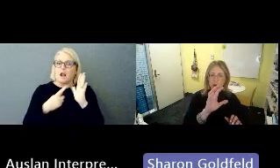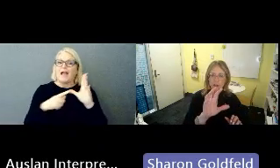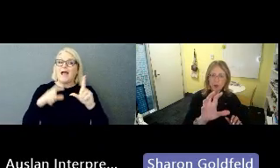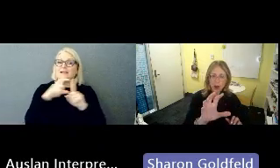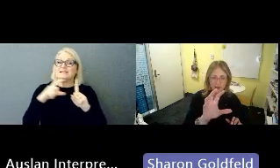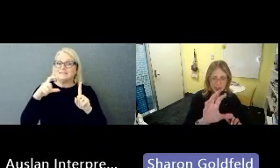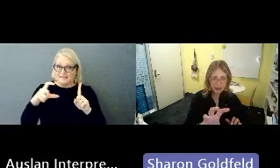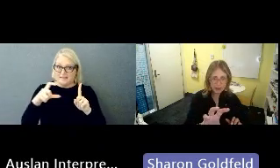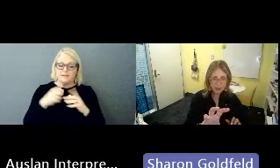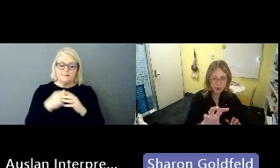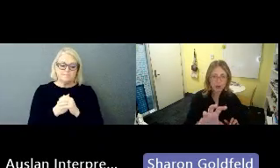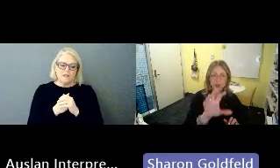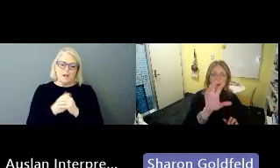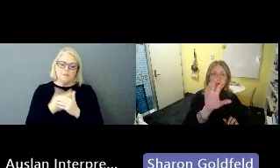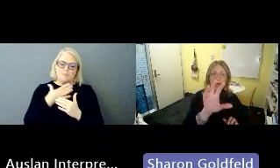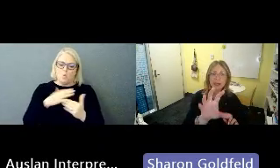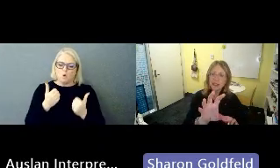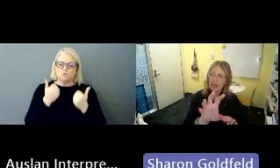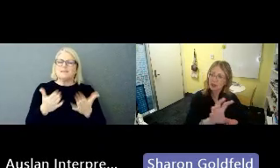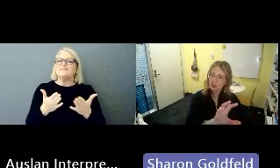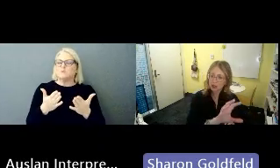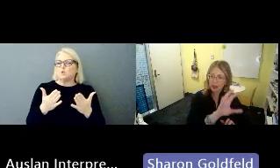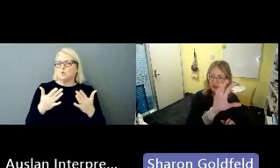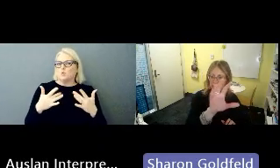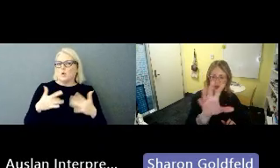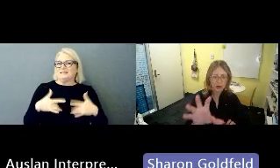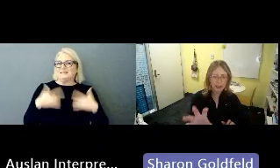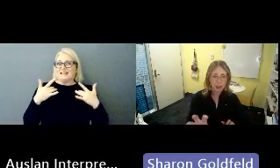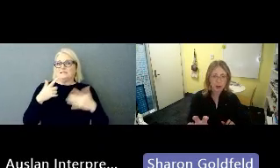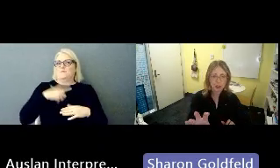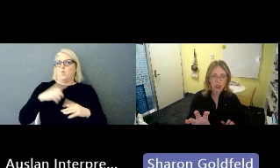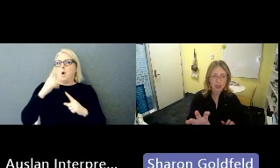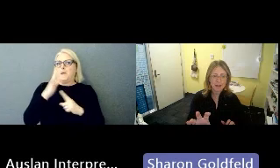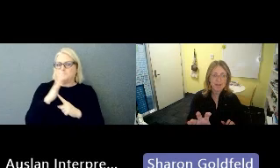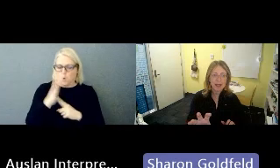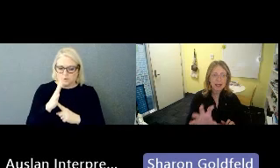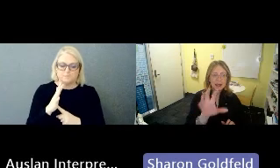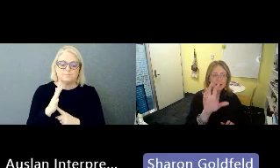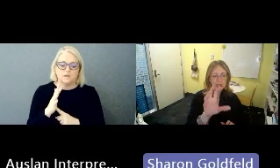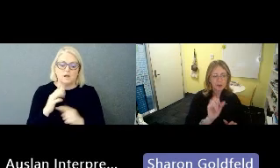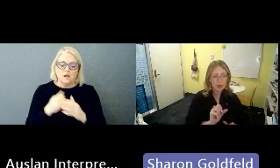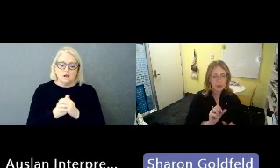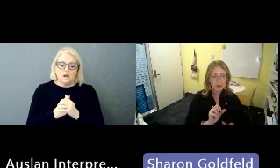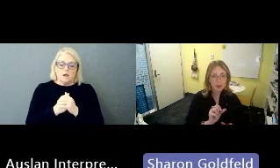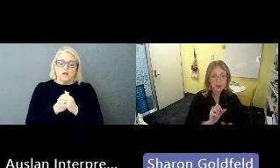of why these data are important. So, lag indicators tell you how things are tracking over time. This is very useful.